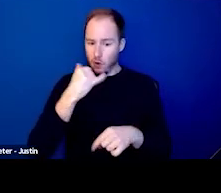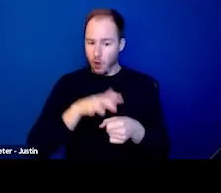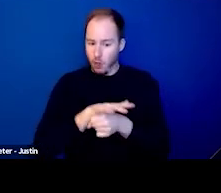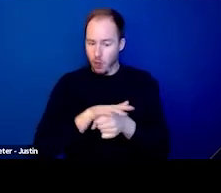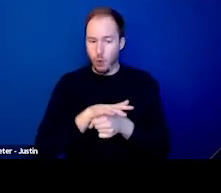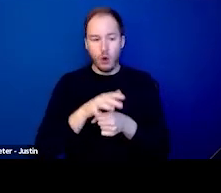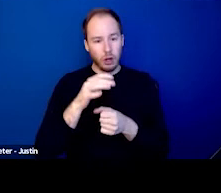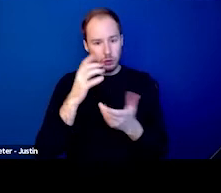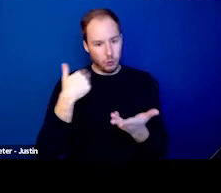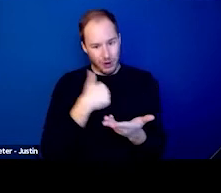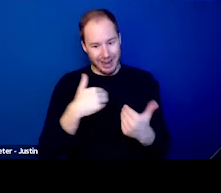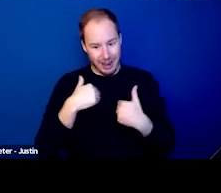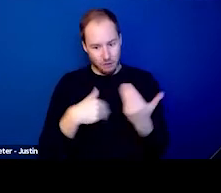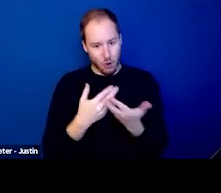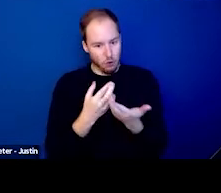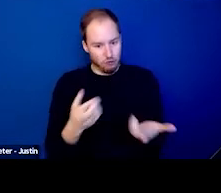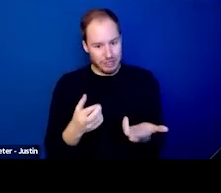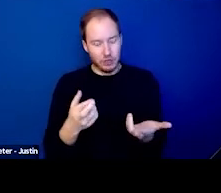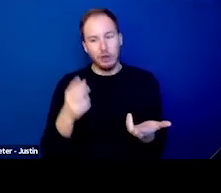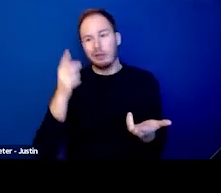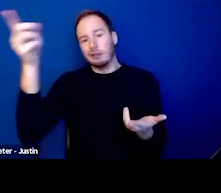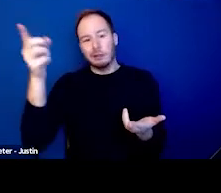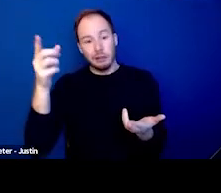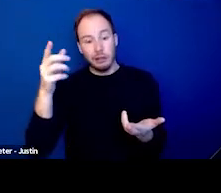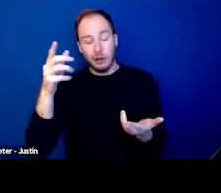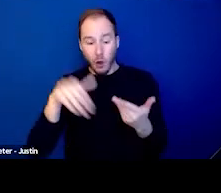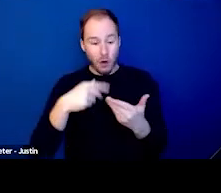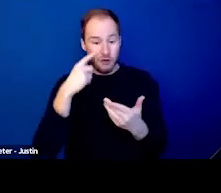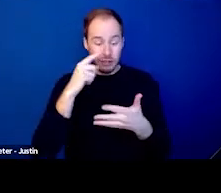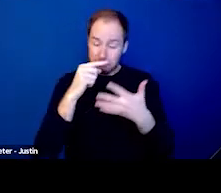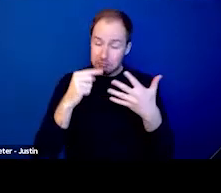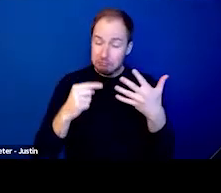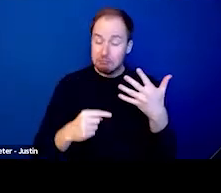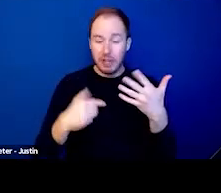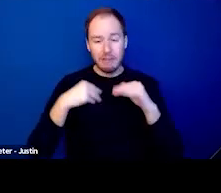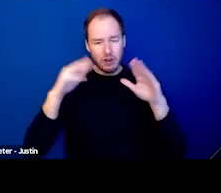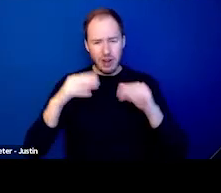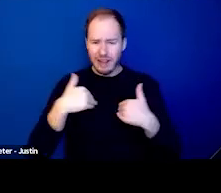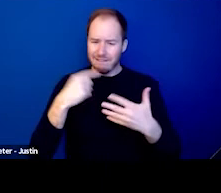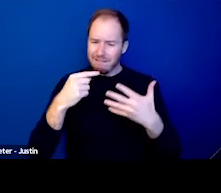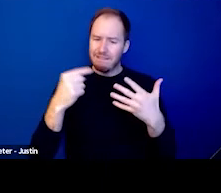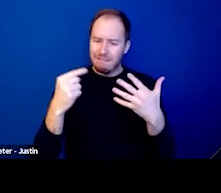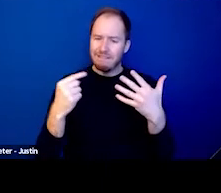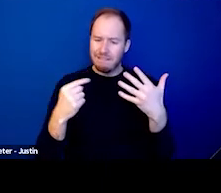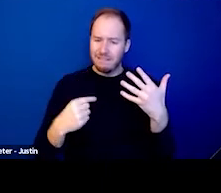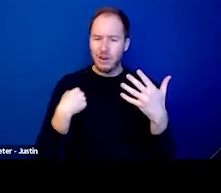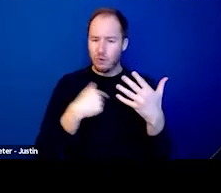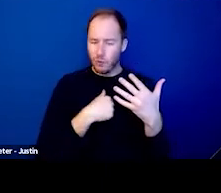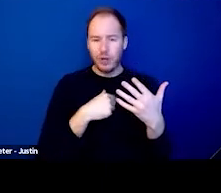is because we have all the resources. All those wonderful things that you heard John and Lucrece talk about, that crisis continuum of care,